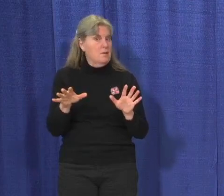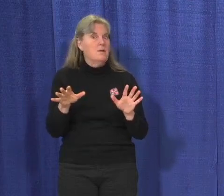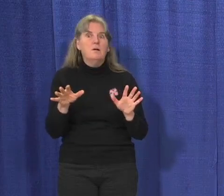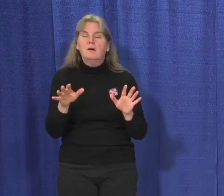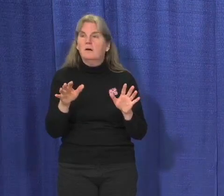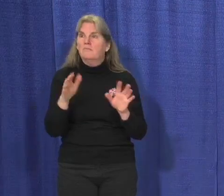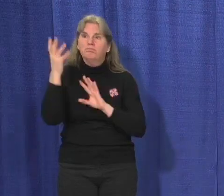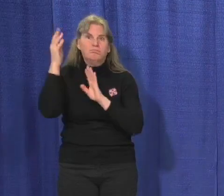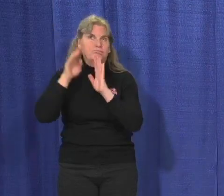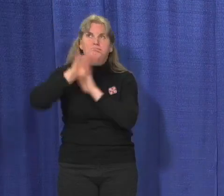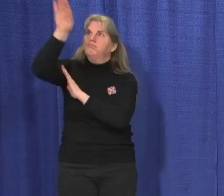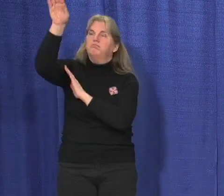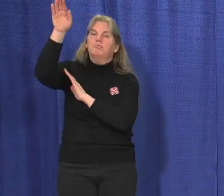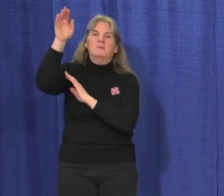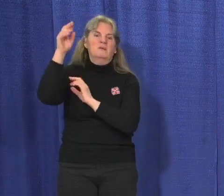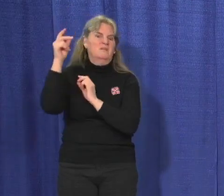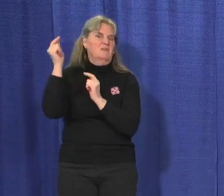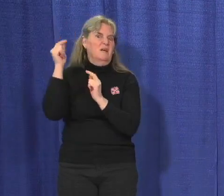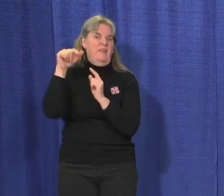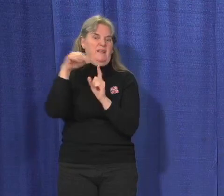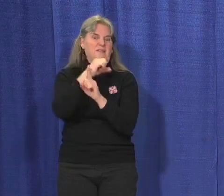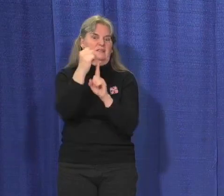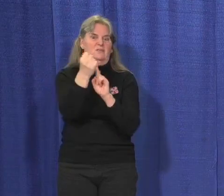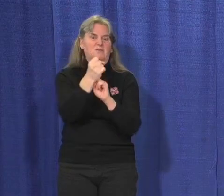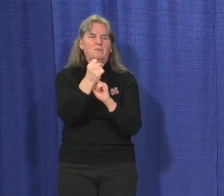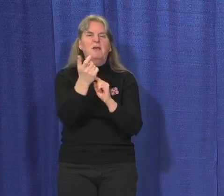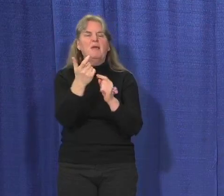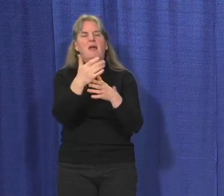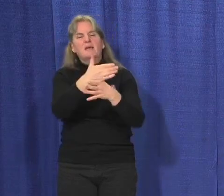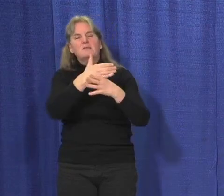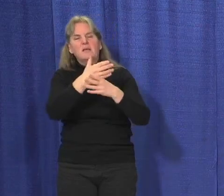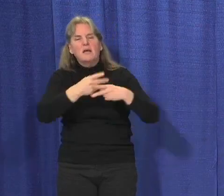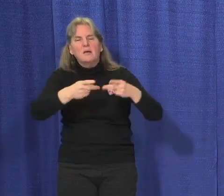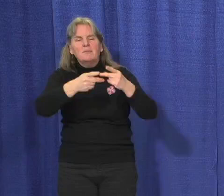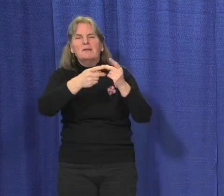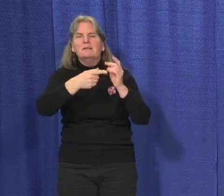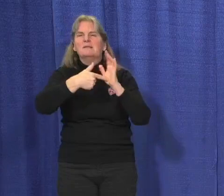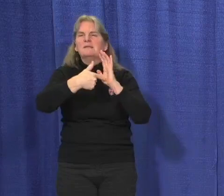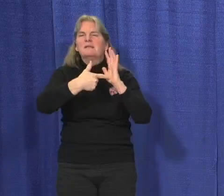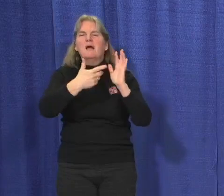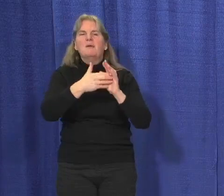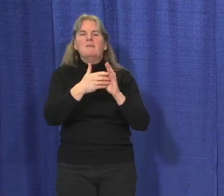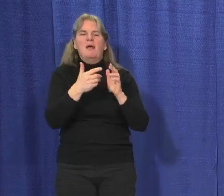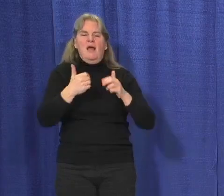rapid explosive growth within a setting where people share a space especially where they are